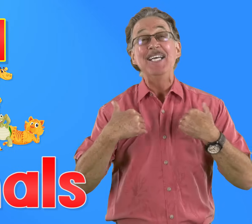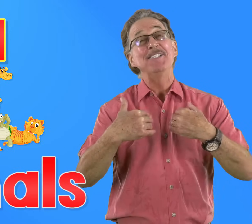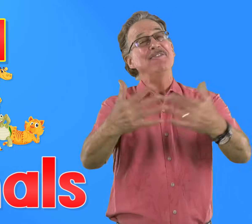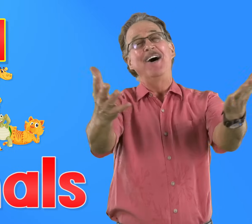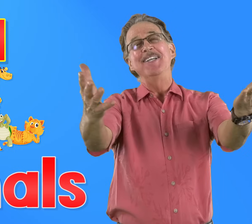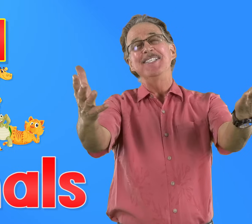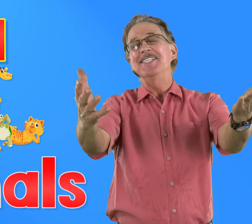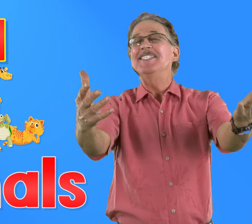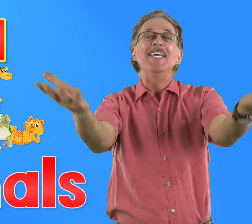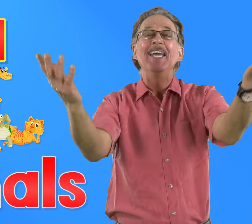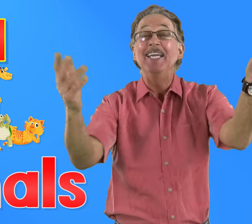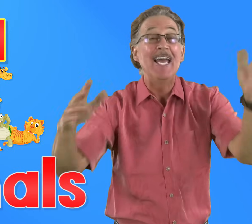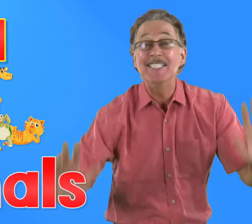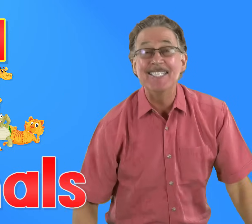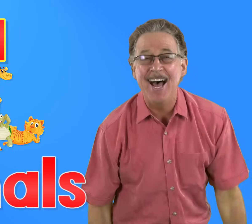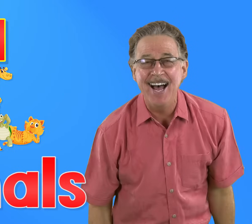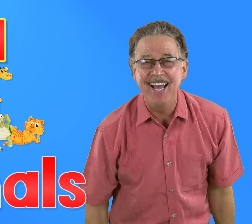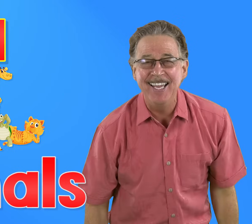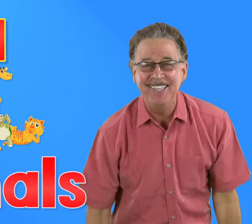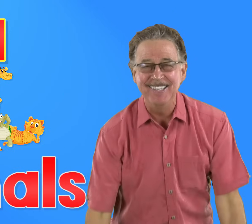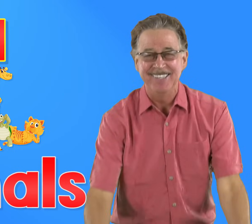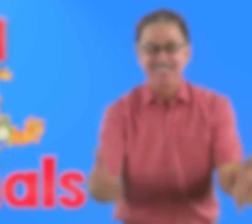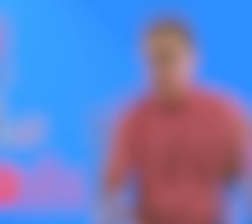It's fun to sing and sign